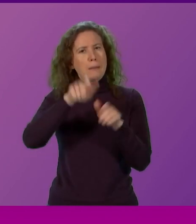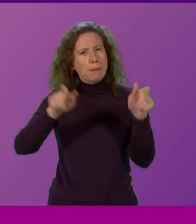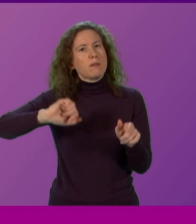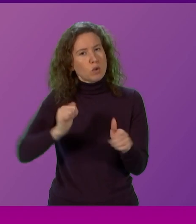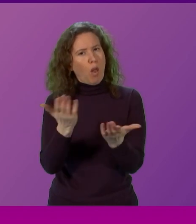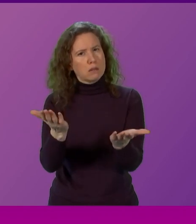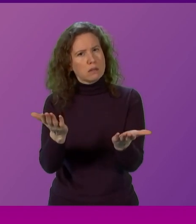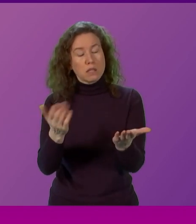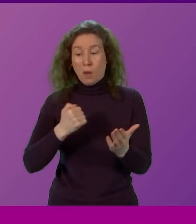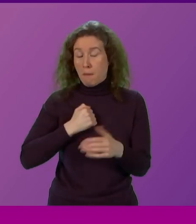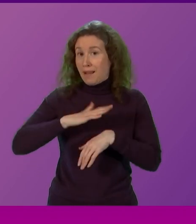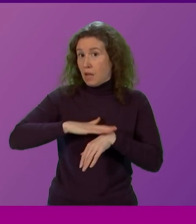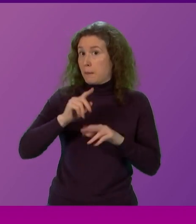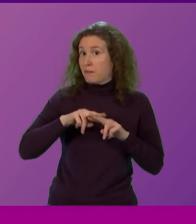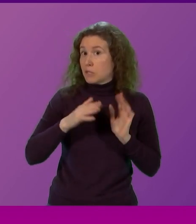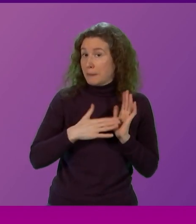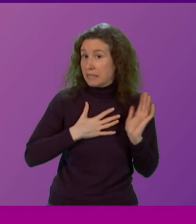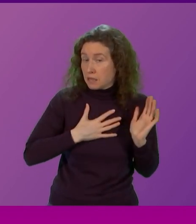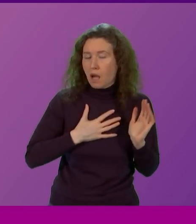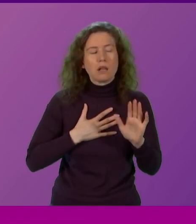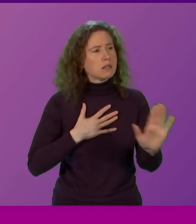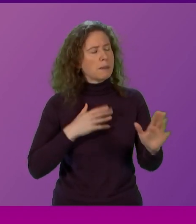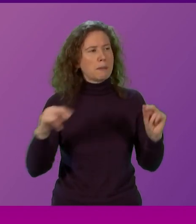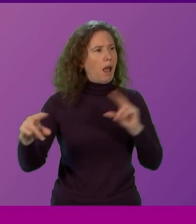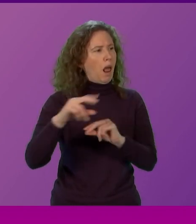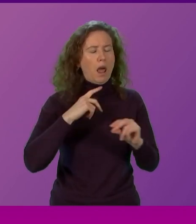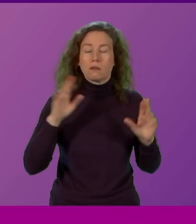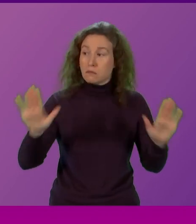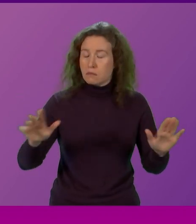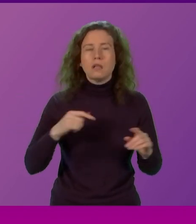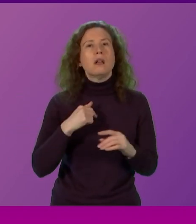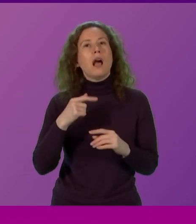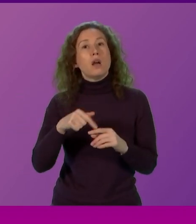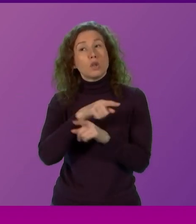In my time as First Minister, that record has been judged by the people of Scotland